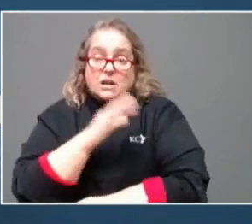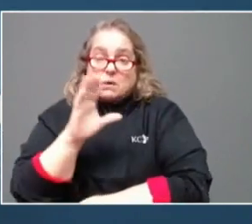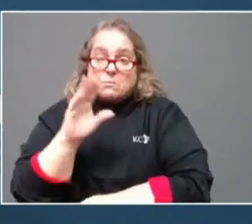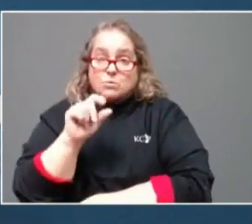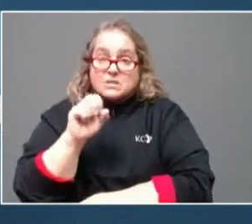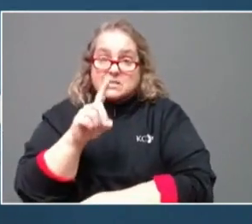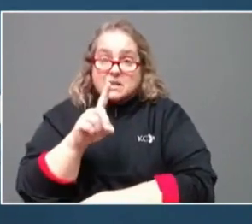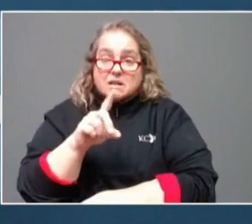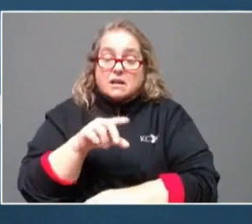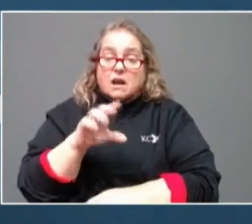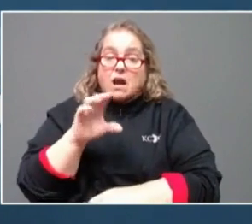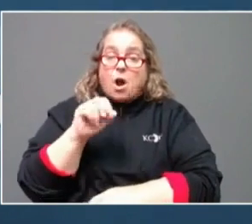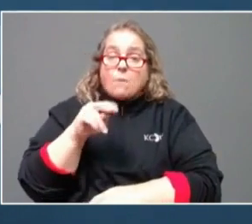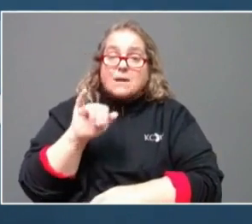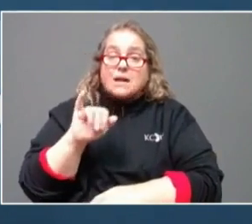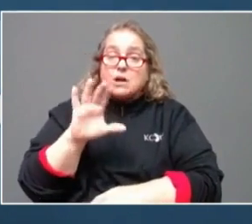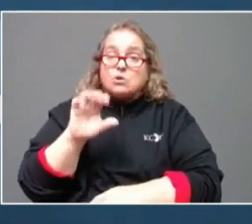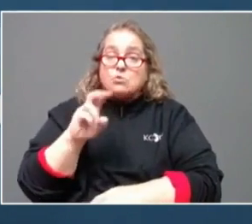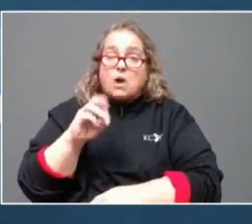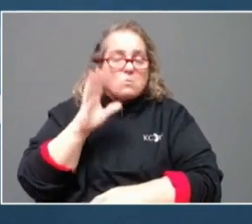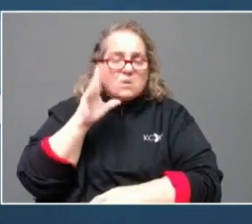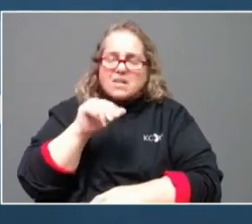going in, going to make you very sick at all